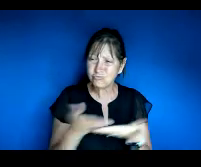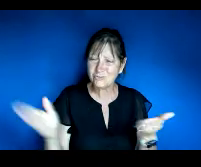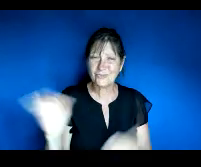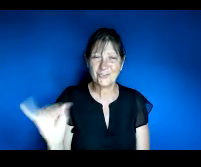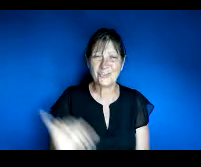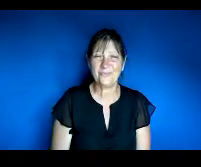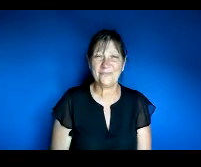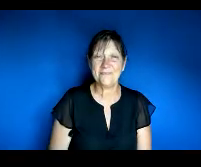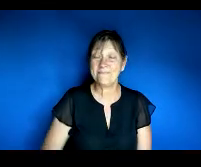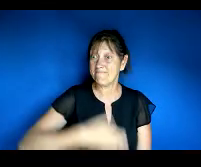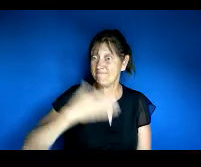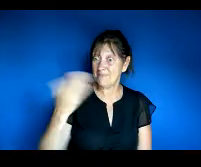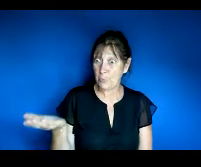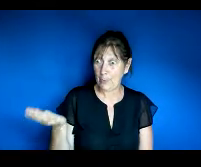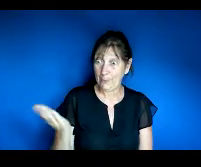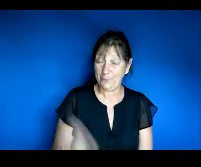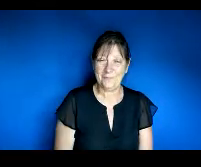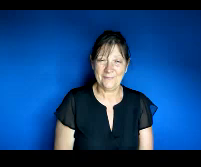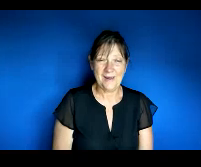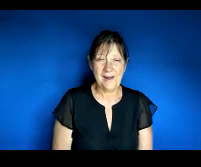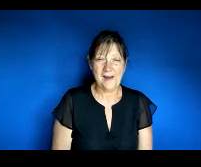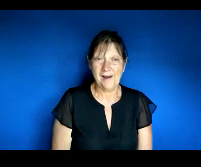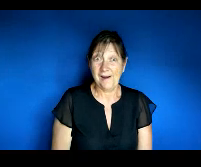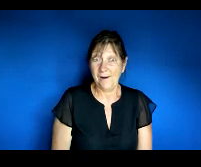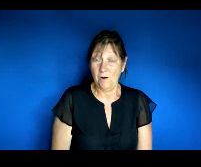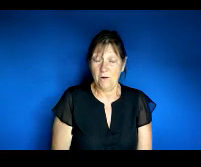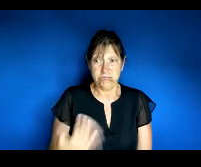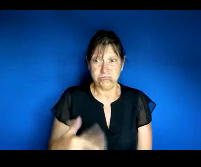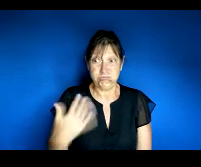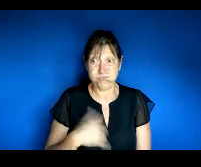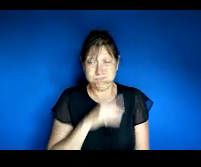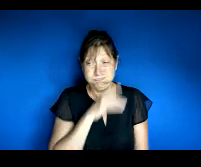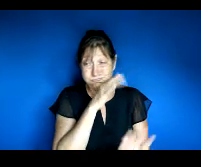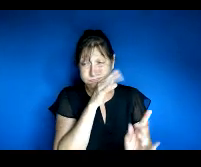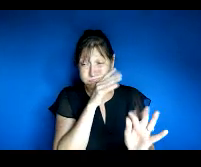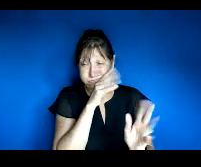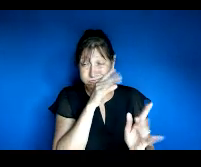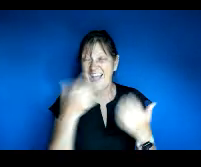So that was a lot of words, even though I said I was gonna try to do less words,